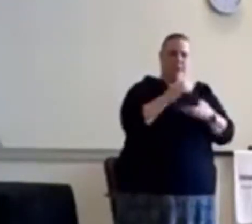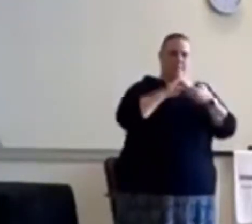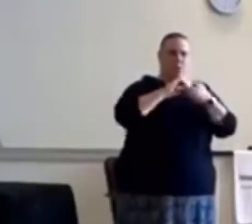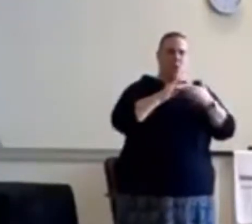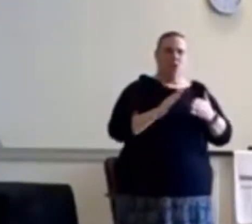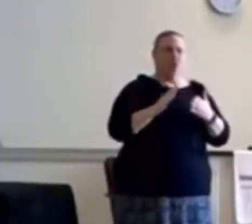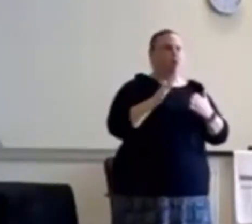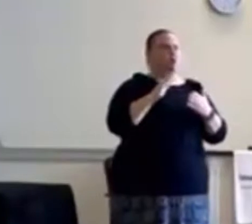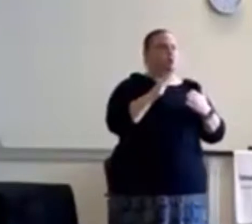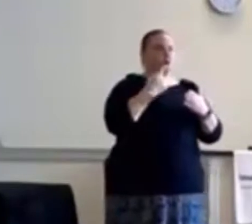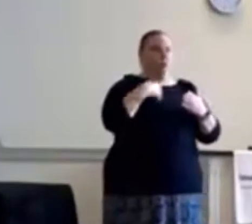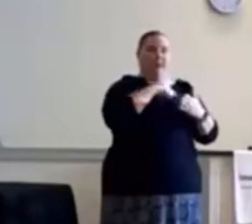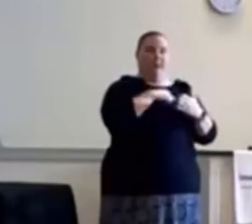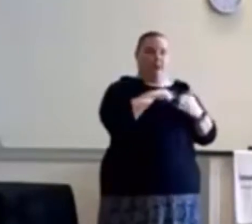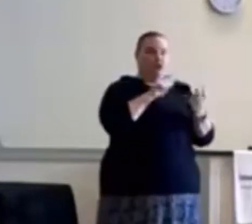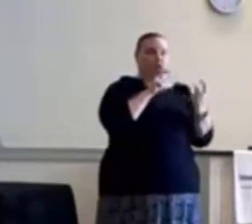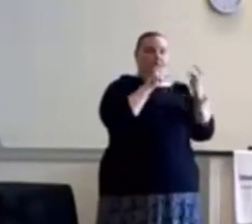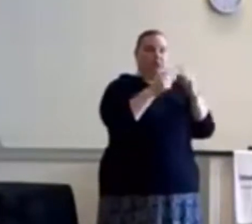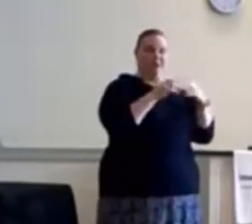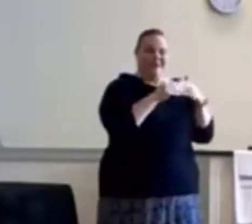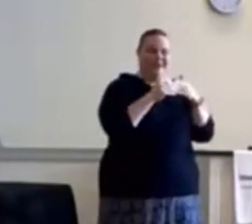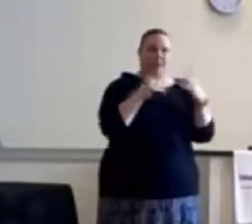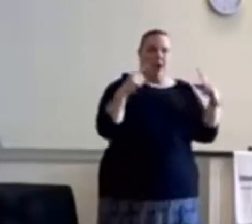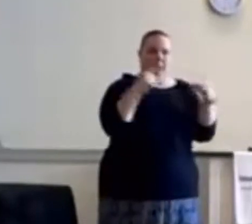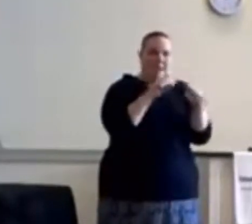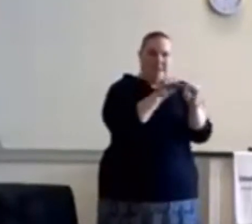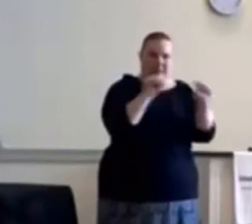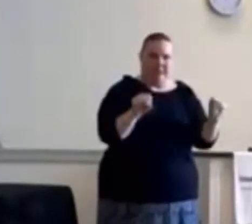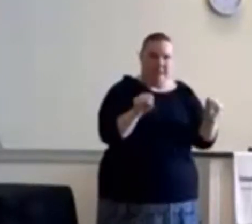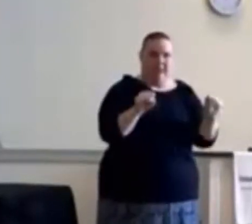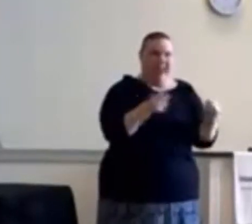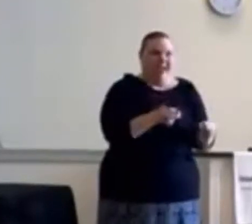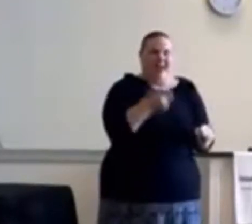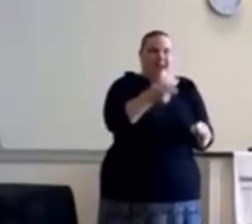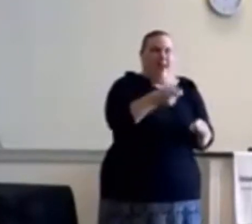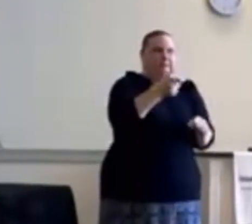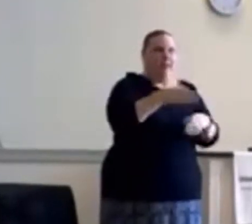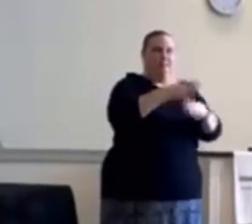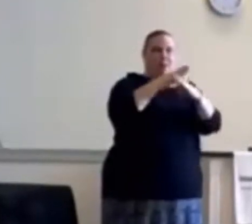complex systems, and eliminate barriers to equal access to emergency and